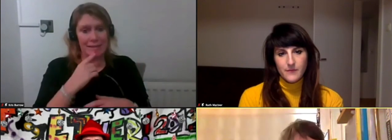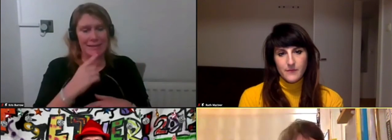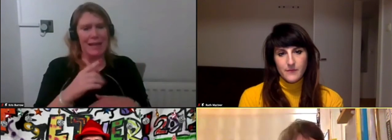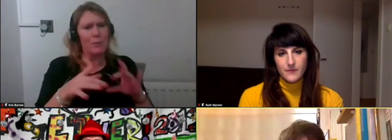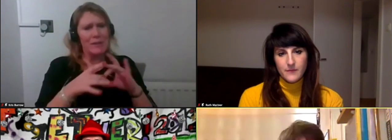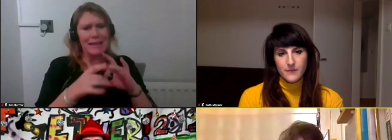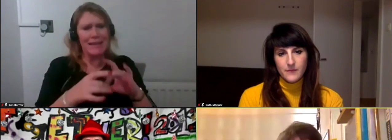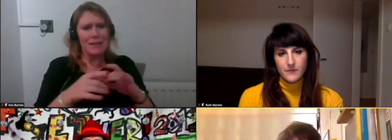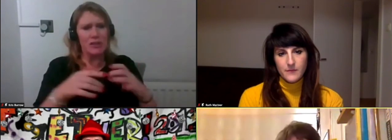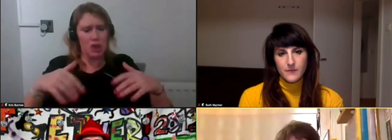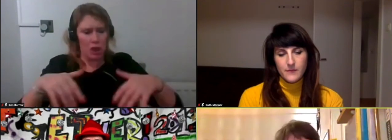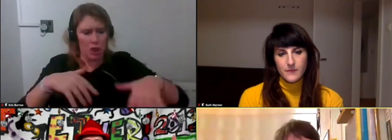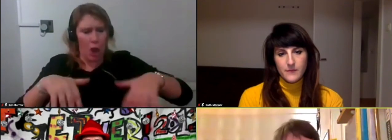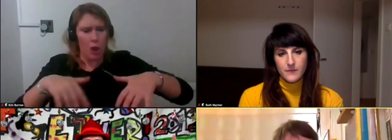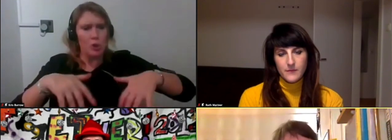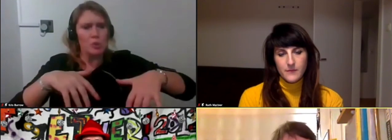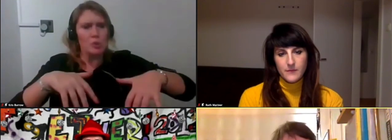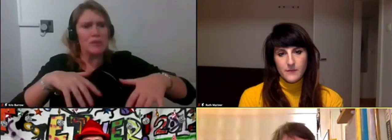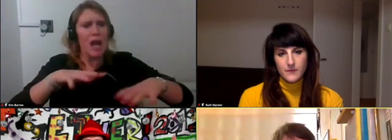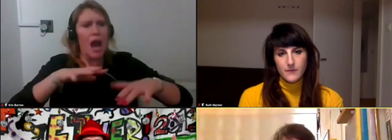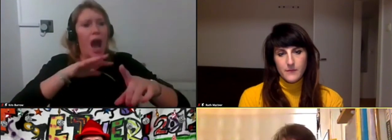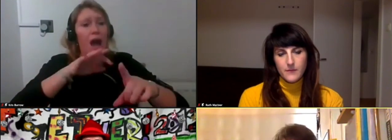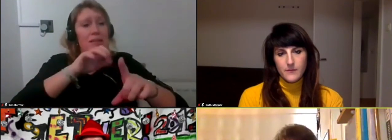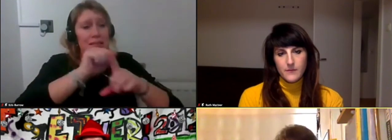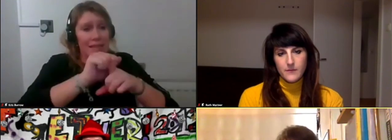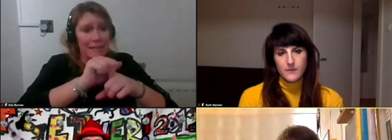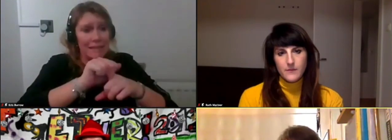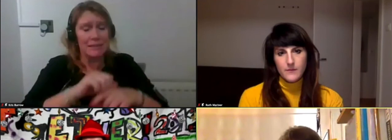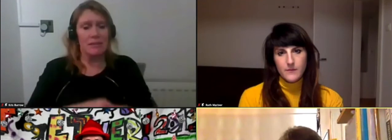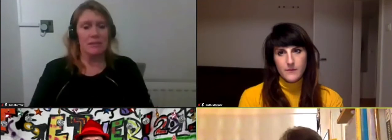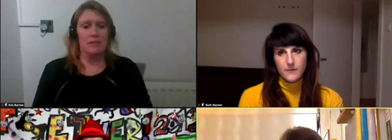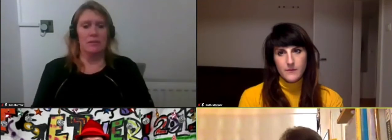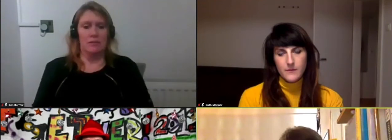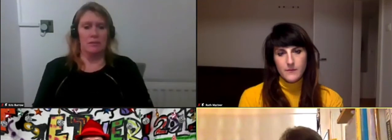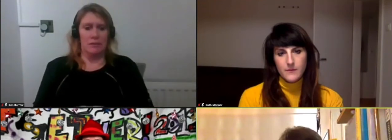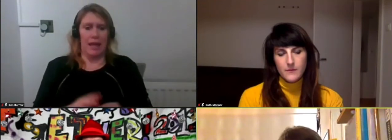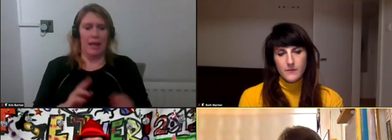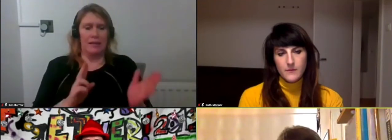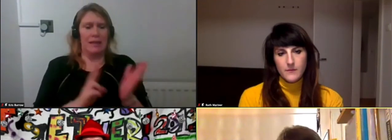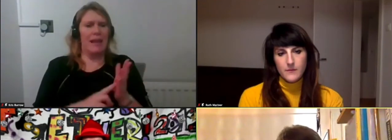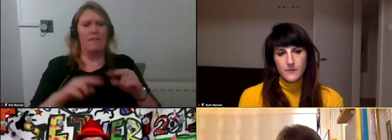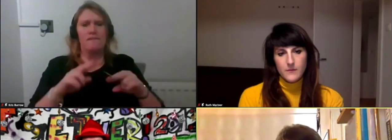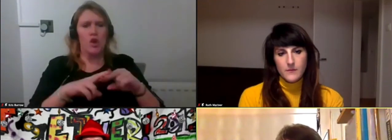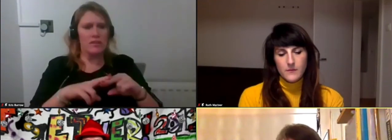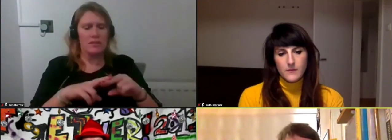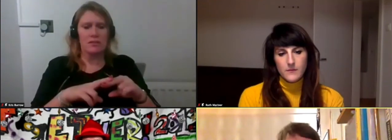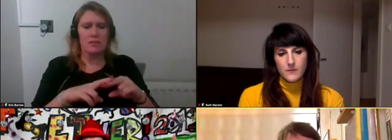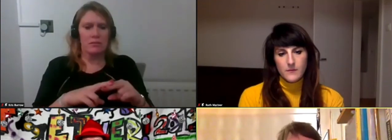electrospec, it's a prop, Nick Frost,